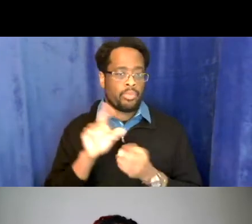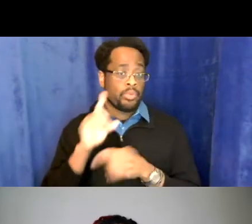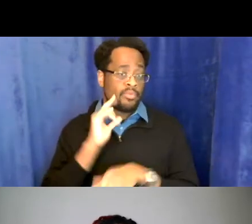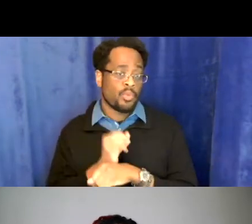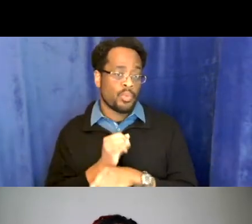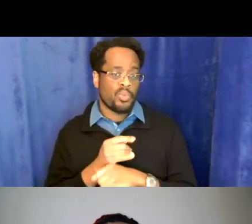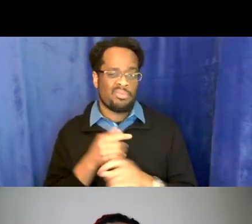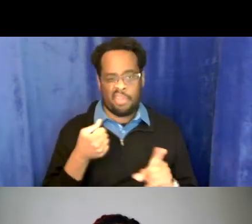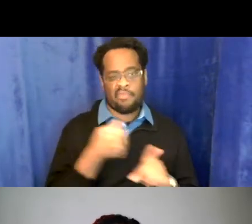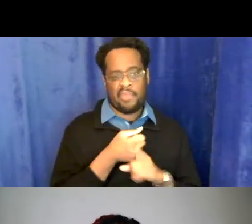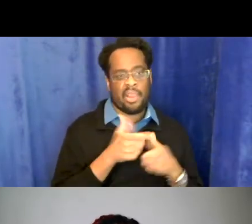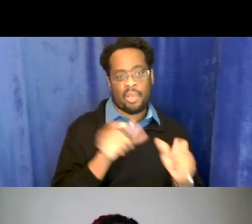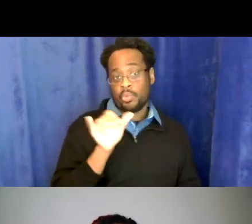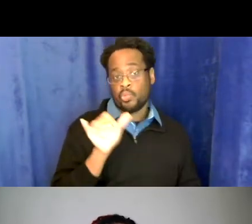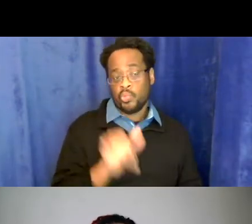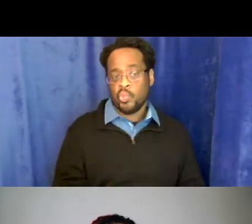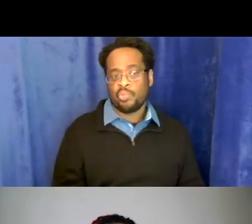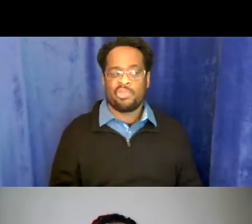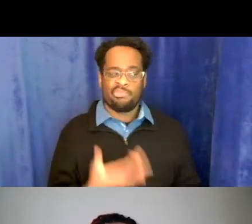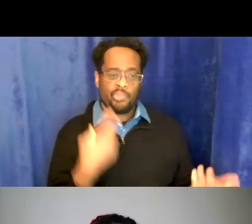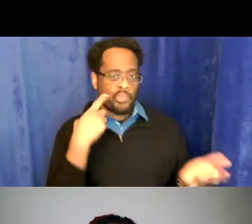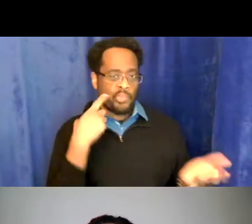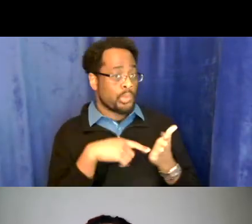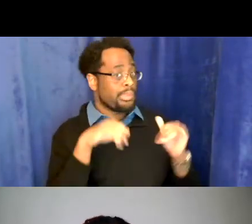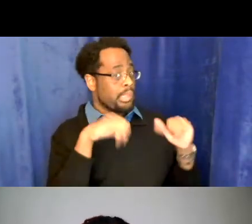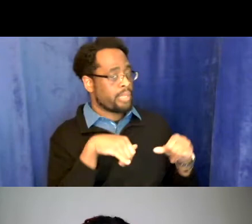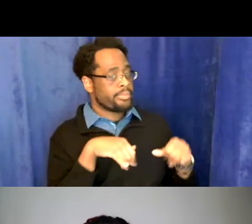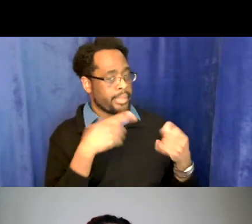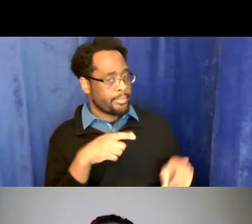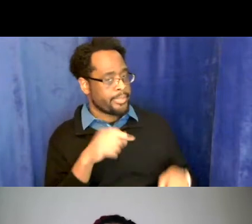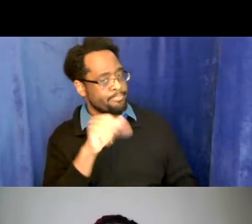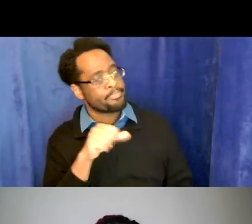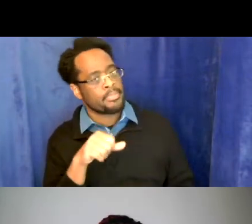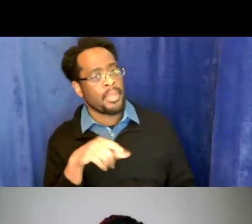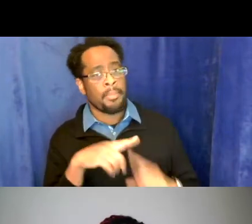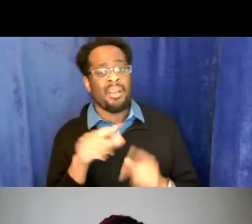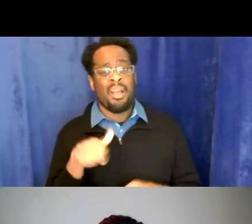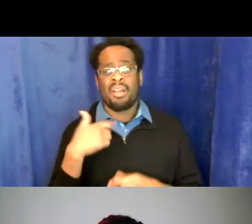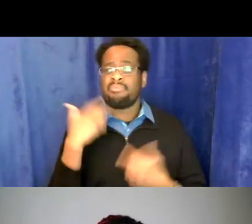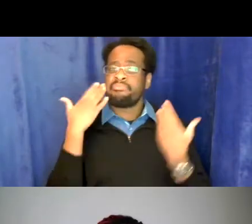some some support that's needed um locally that's done and the use of the actual deaf institutions